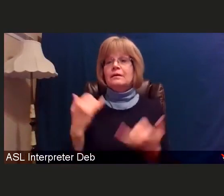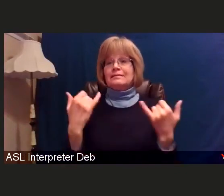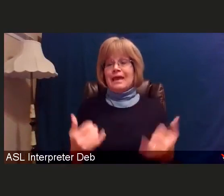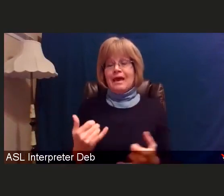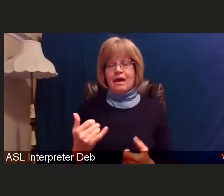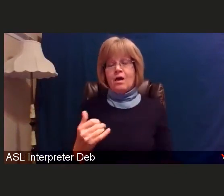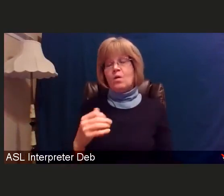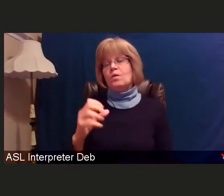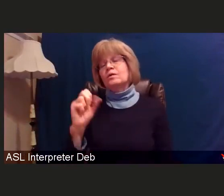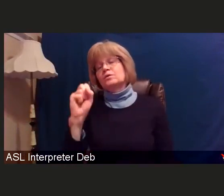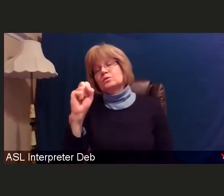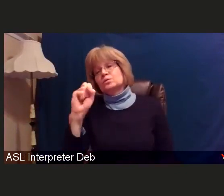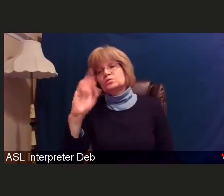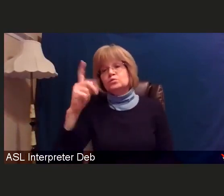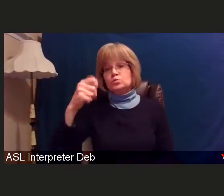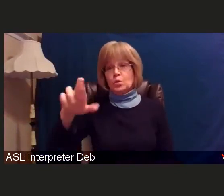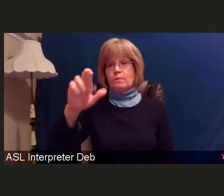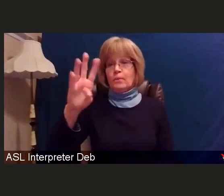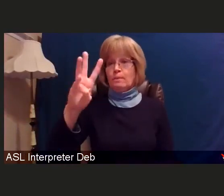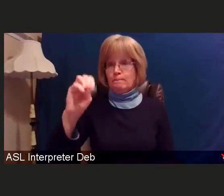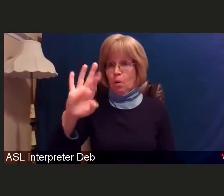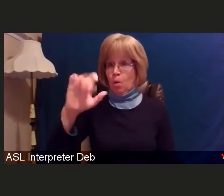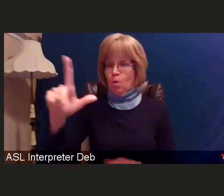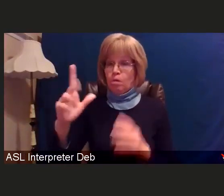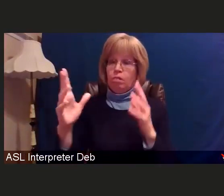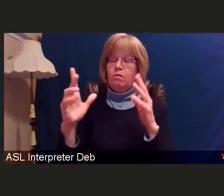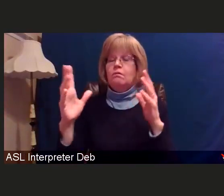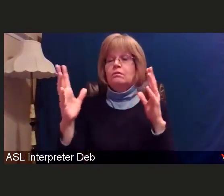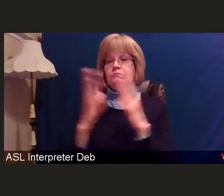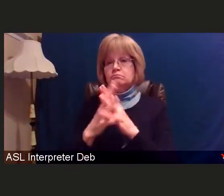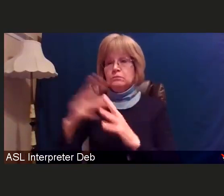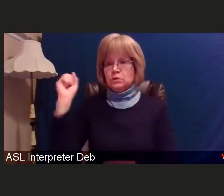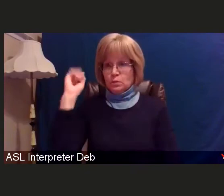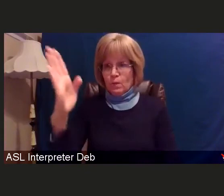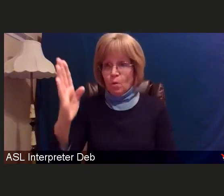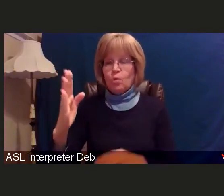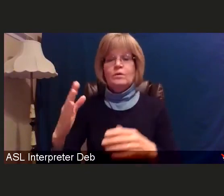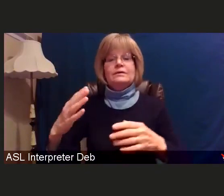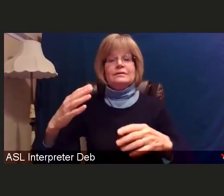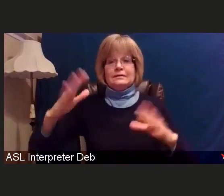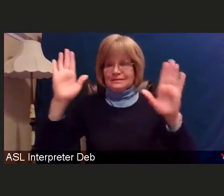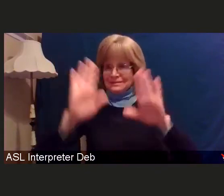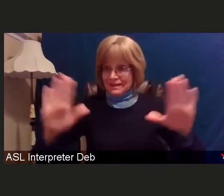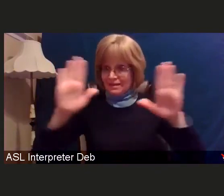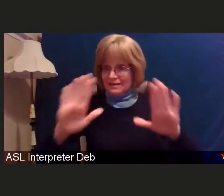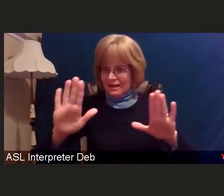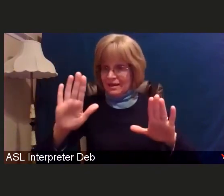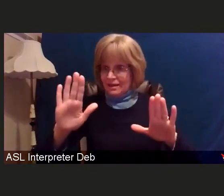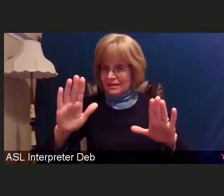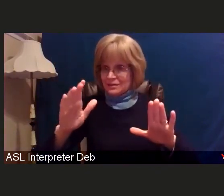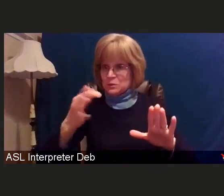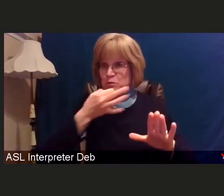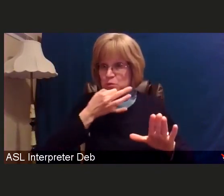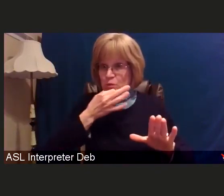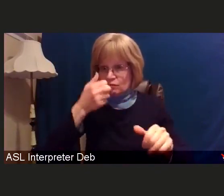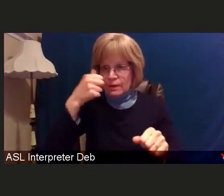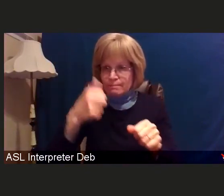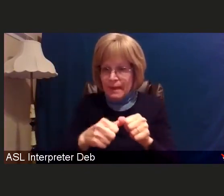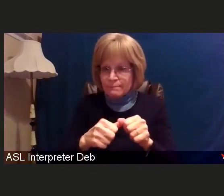please remember the social distancing, the physical distancing, and the three W's, which include washing your hands,